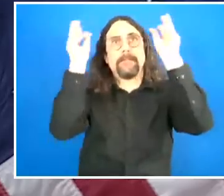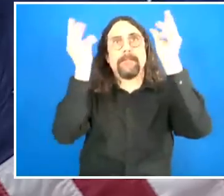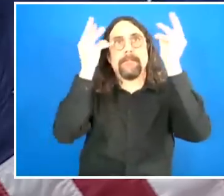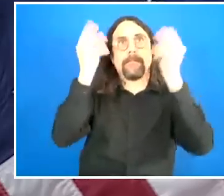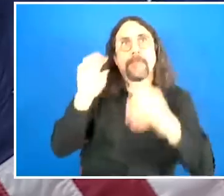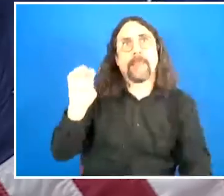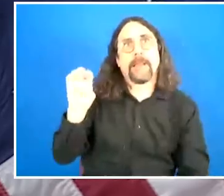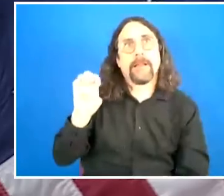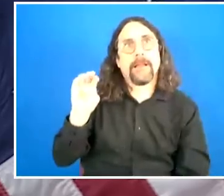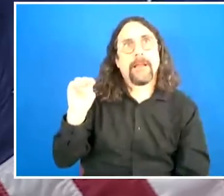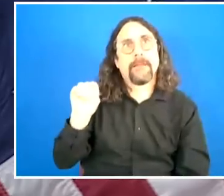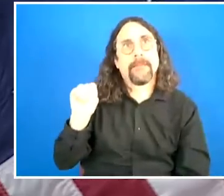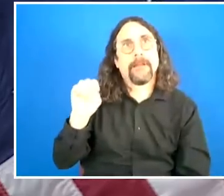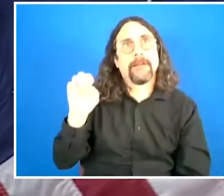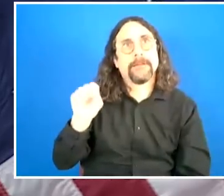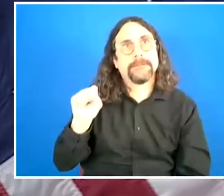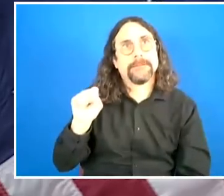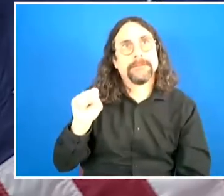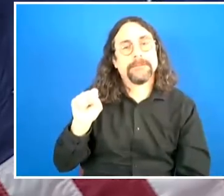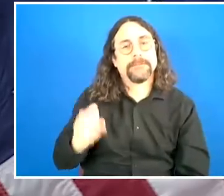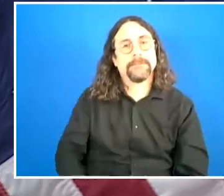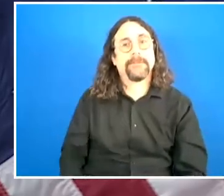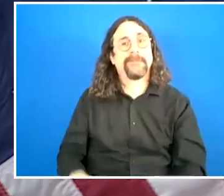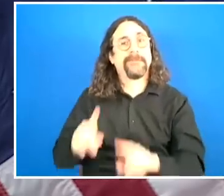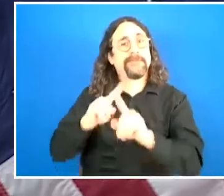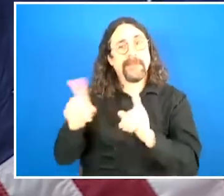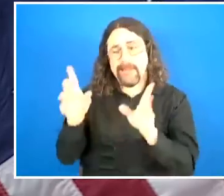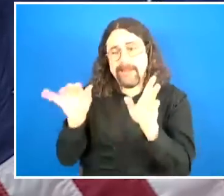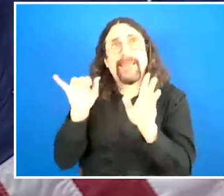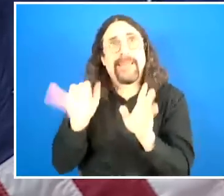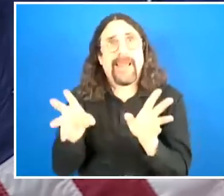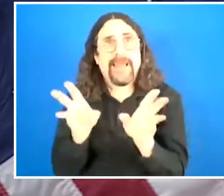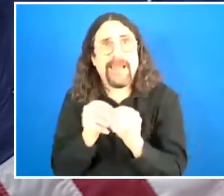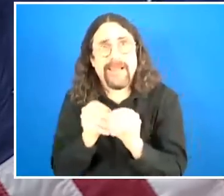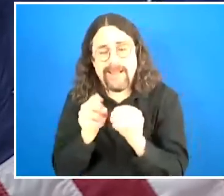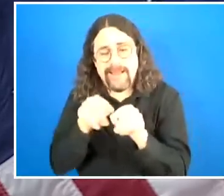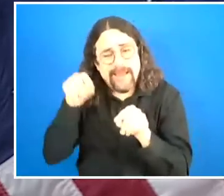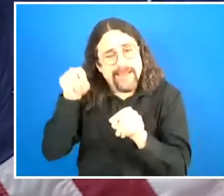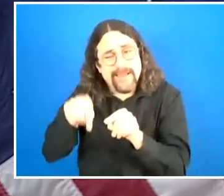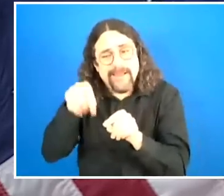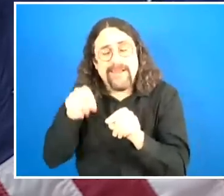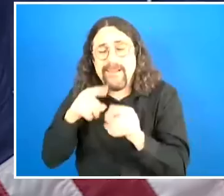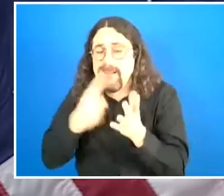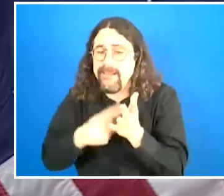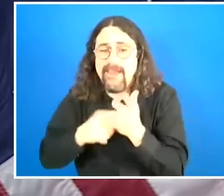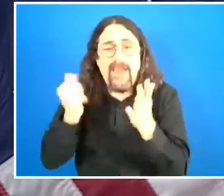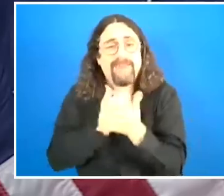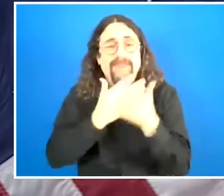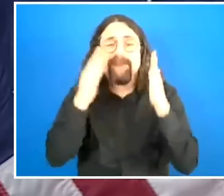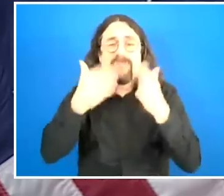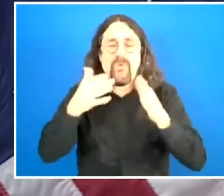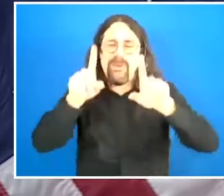WHERE WE PLEADED JUST TOBE ABLE TO DO TESTS LCAOLY.L REMEMBER ALL THAT LONG STRETCH OF TIME WREHE EVERY TEST HAD TO BE